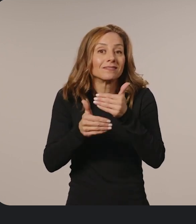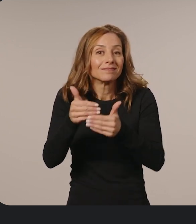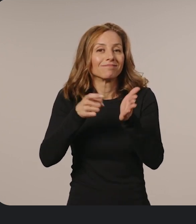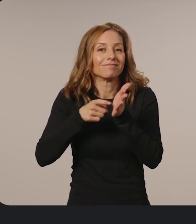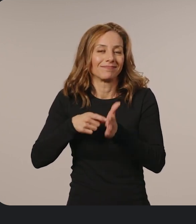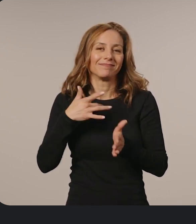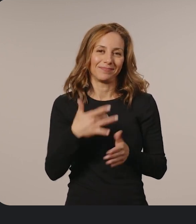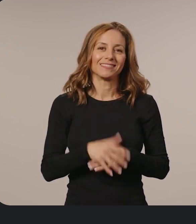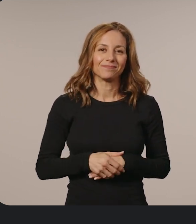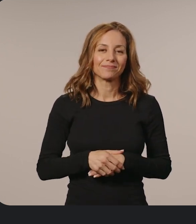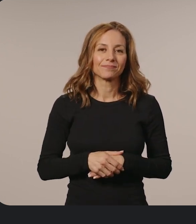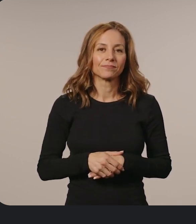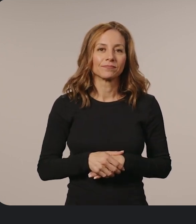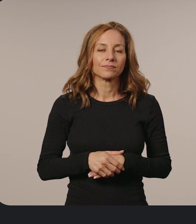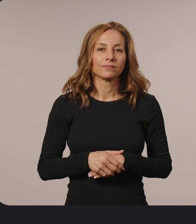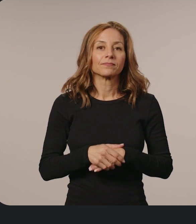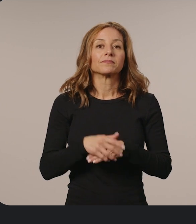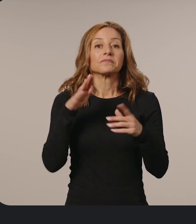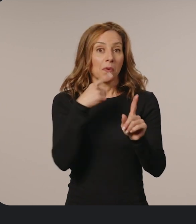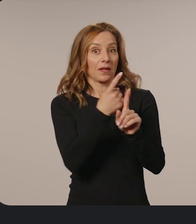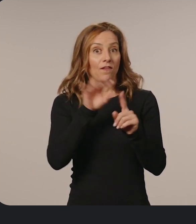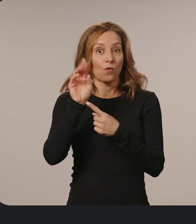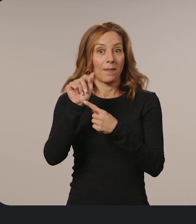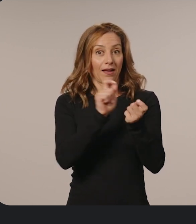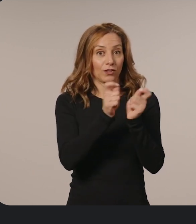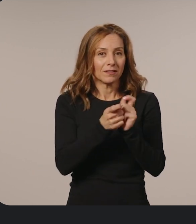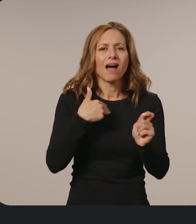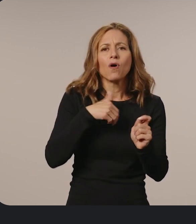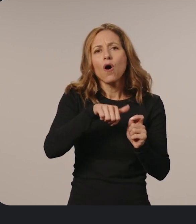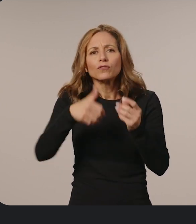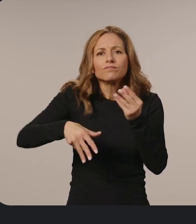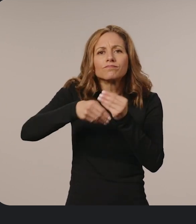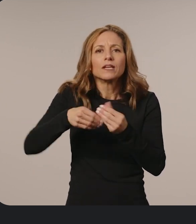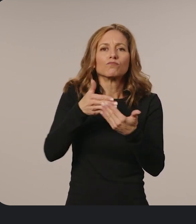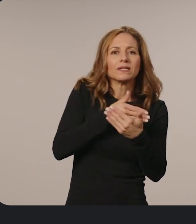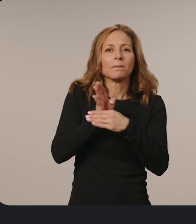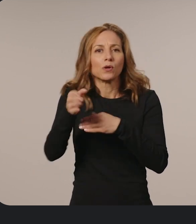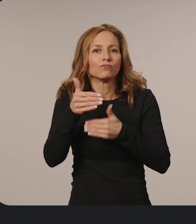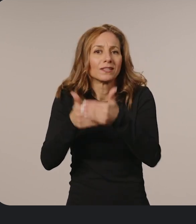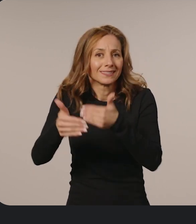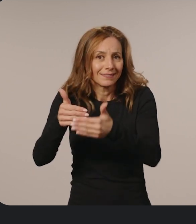are usually needed. Beyond format conversion, there are often additional pre and post-processing steps.